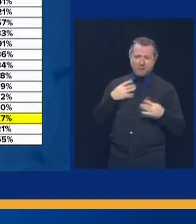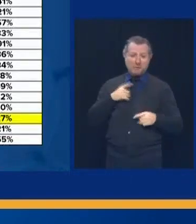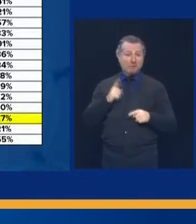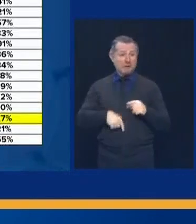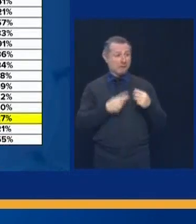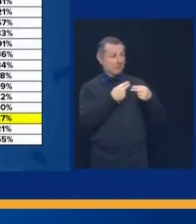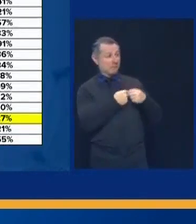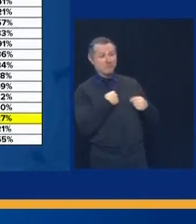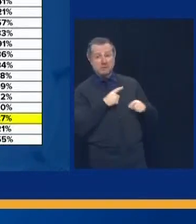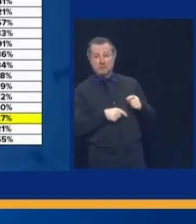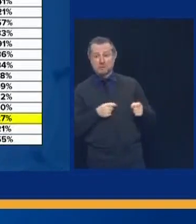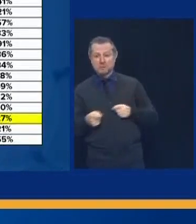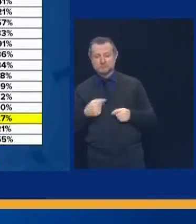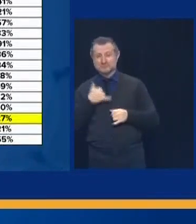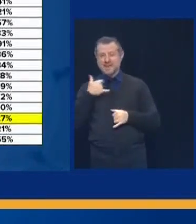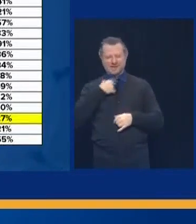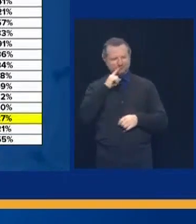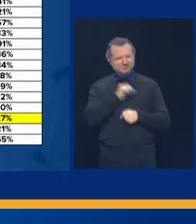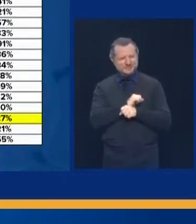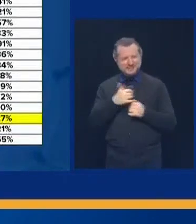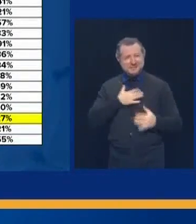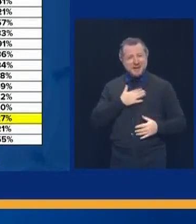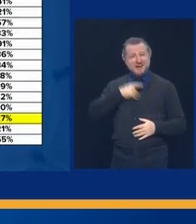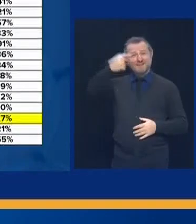COUNTRY, IF NOT ON THE GLOBE. WHY ISN'T IT NUMBER ONE?